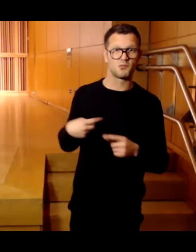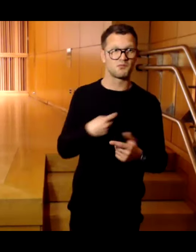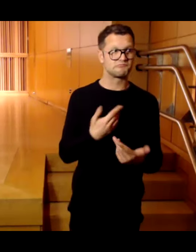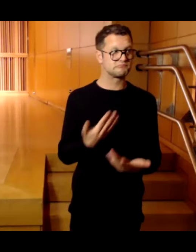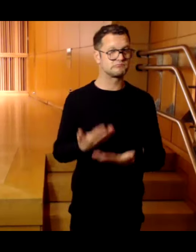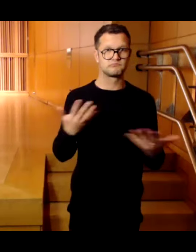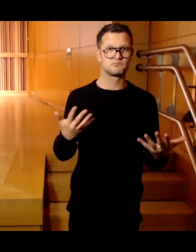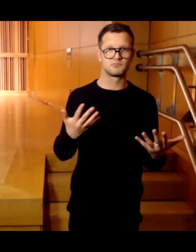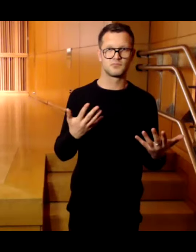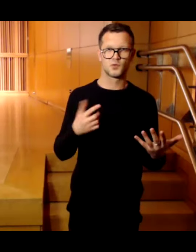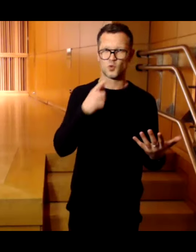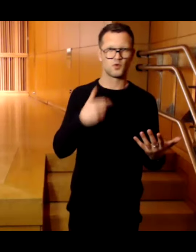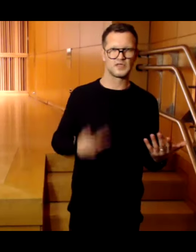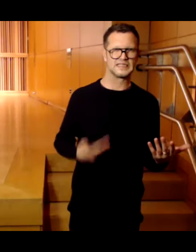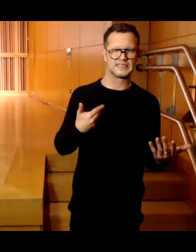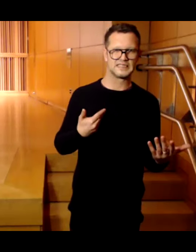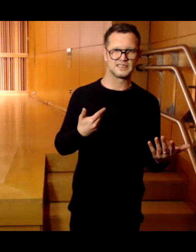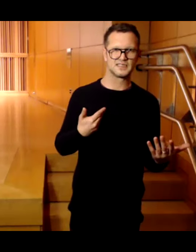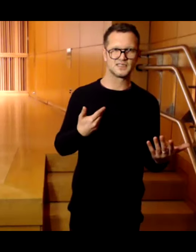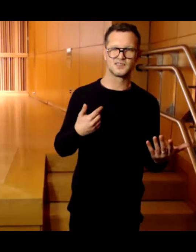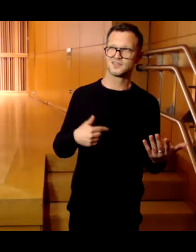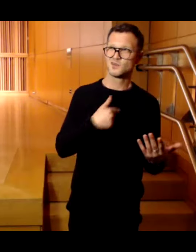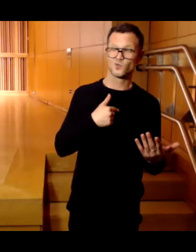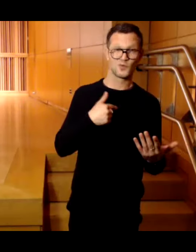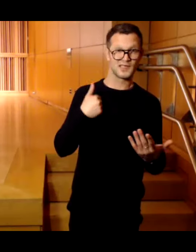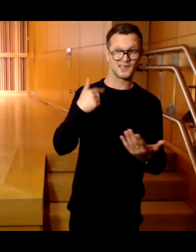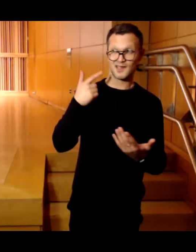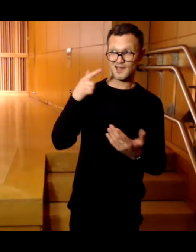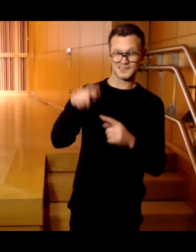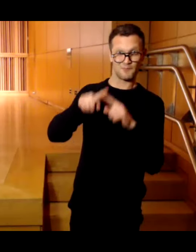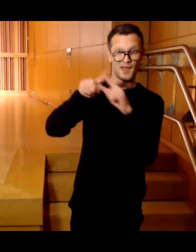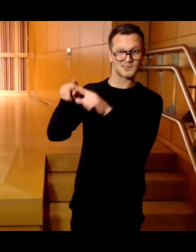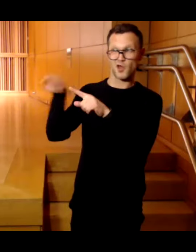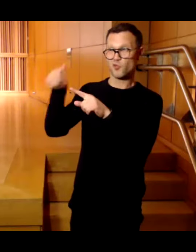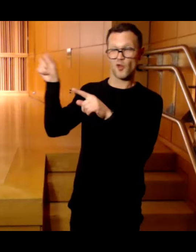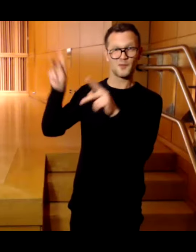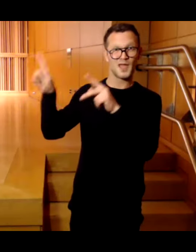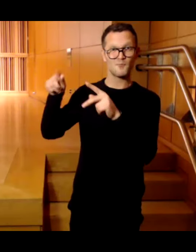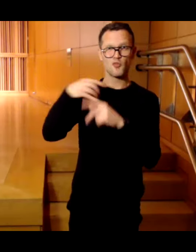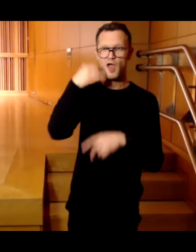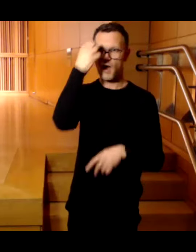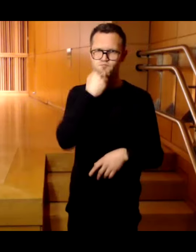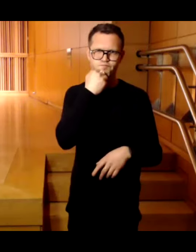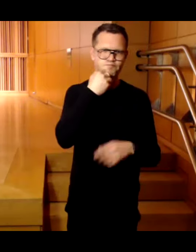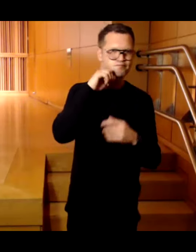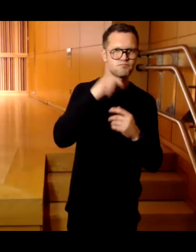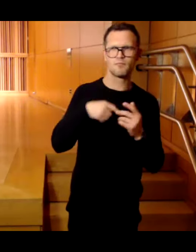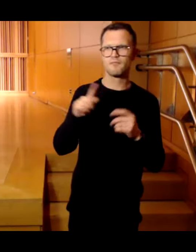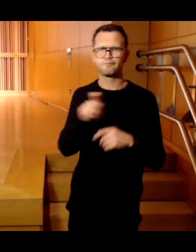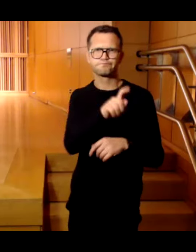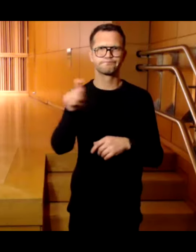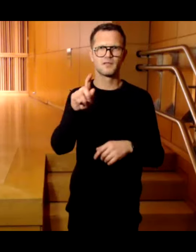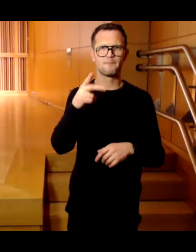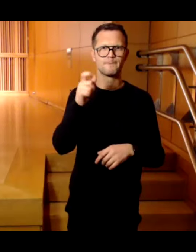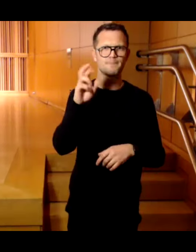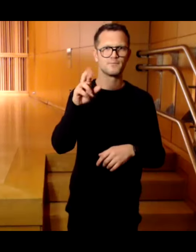we are is maintained by men in masks, proudly displaying their abilities with pepper spray.